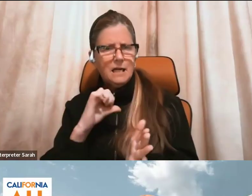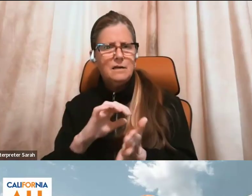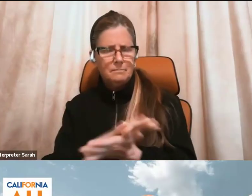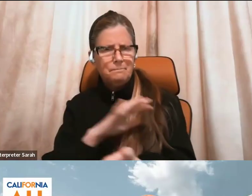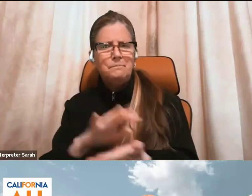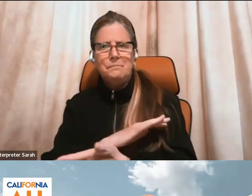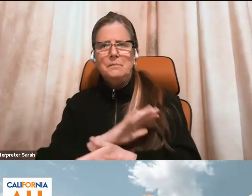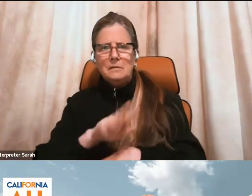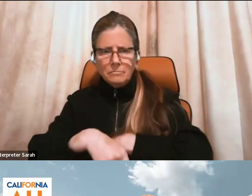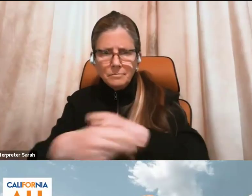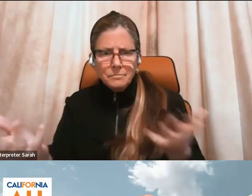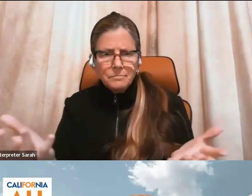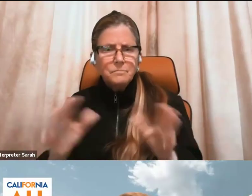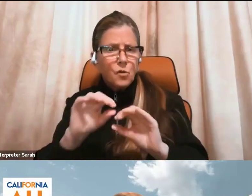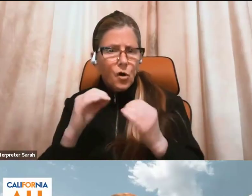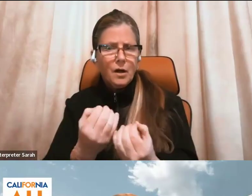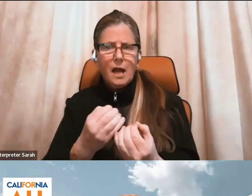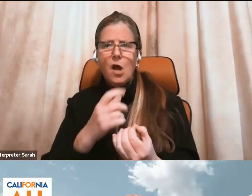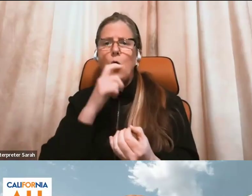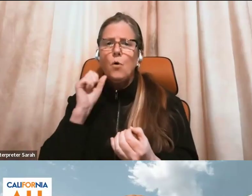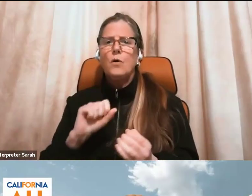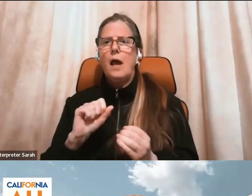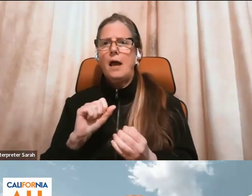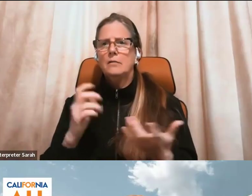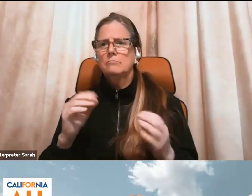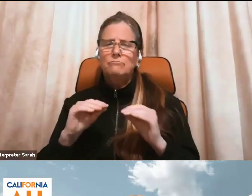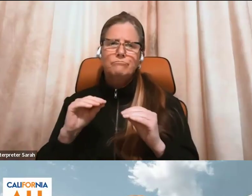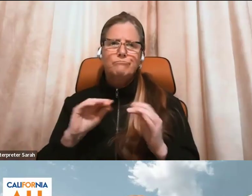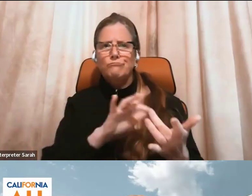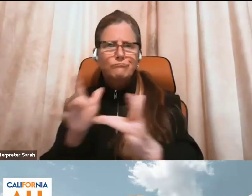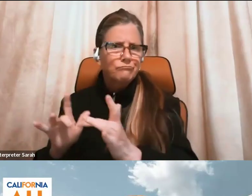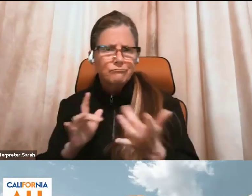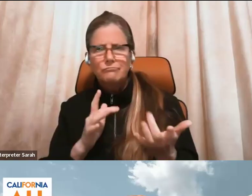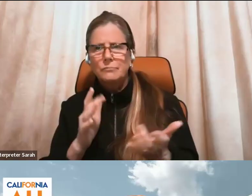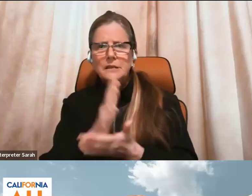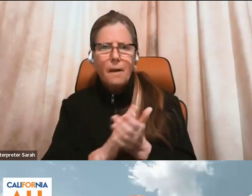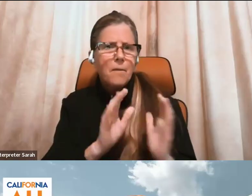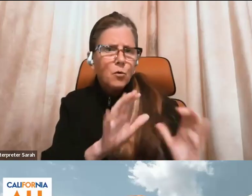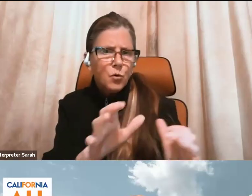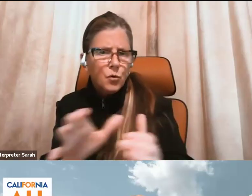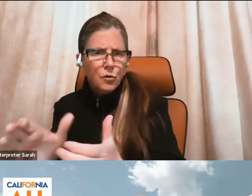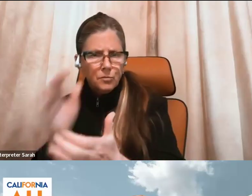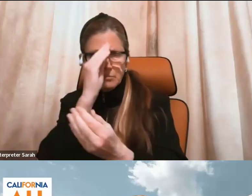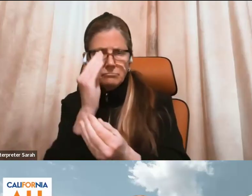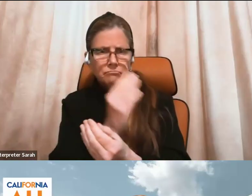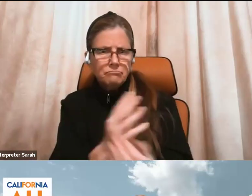organizations that have outreach to certain groups to help them, kind of like a one-pager about the